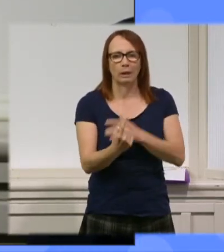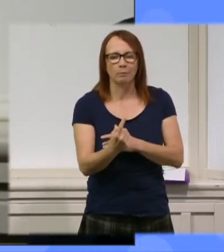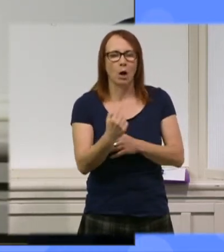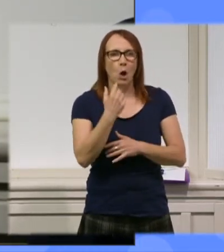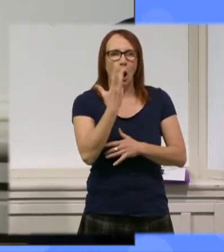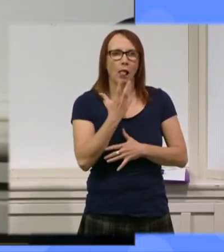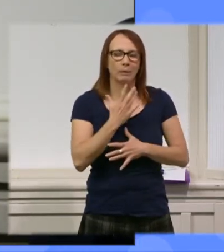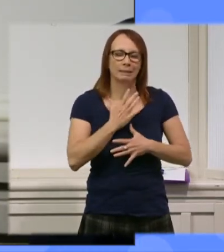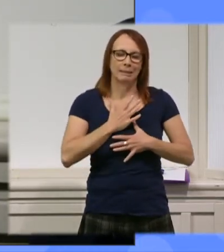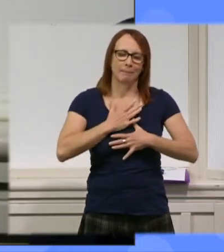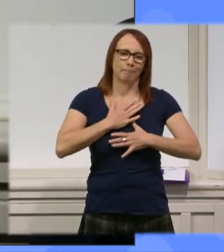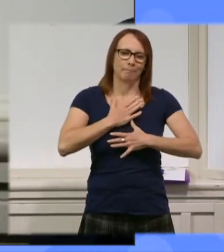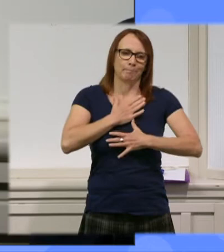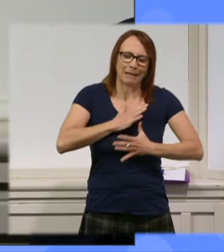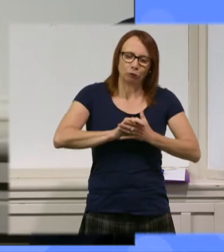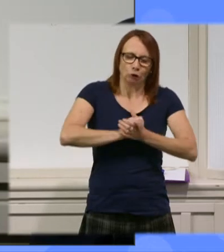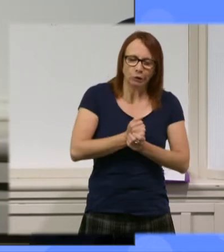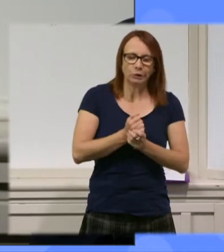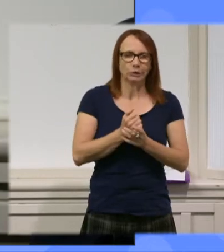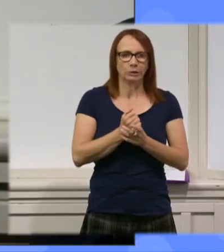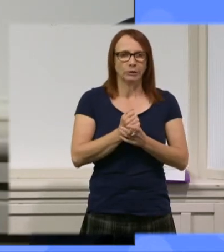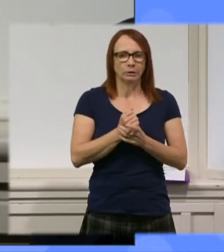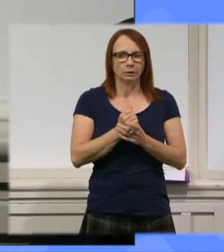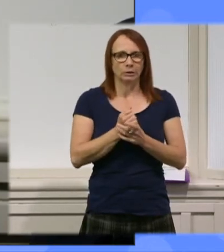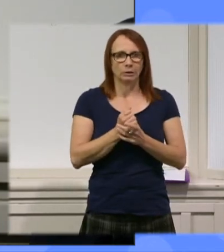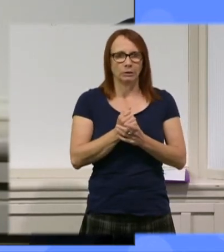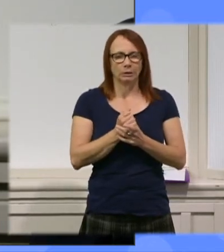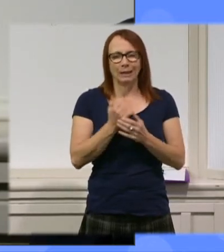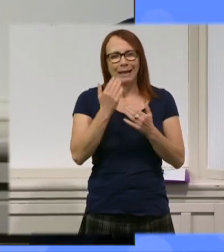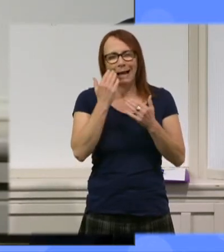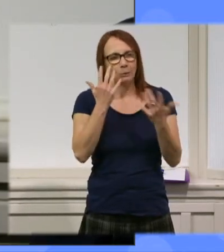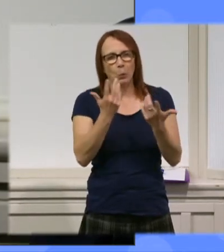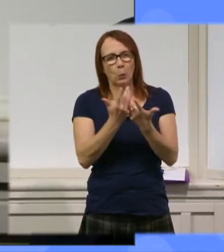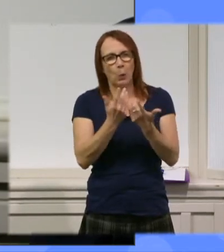out with that I don't I don't know exactly how to say we need to pull it